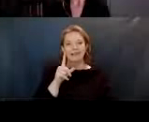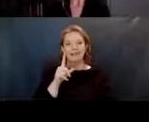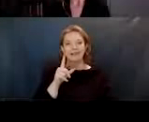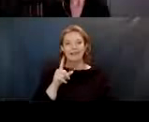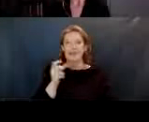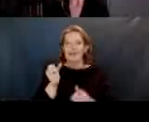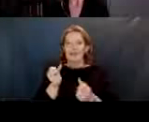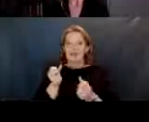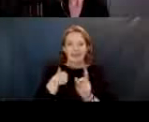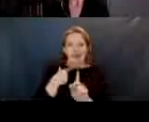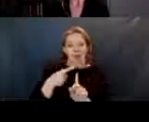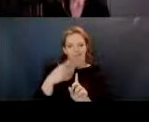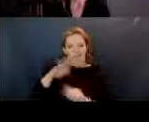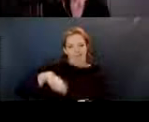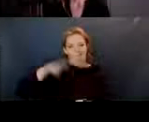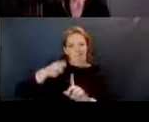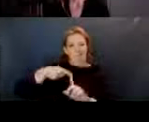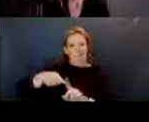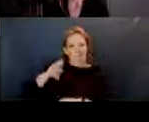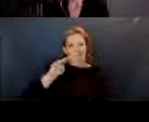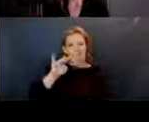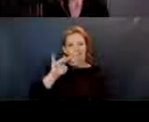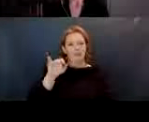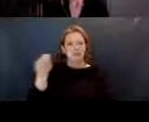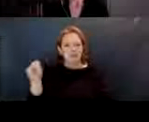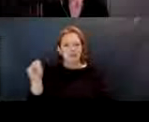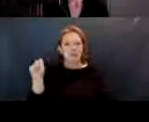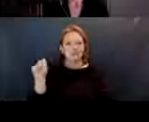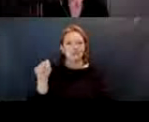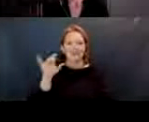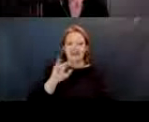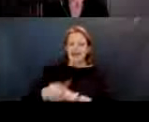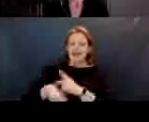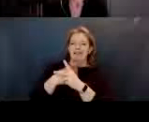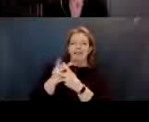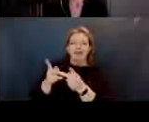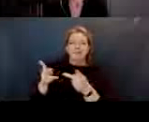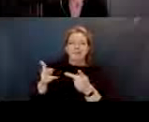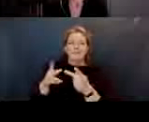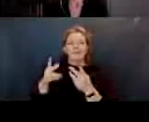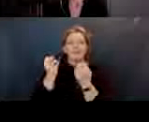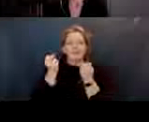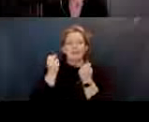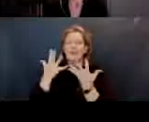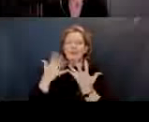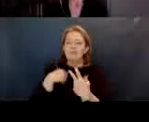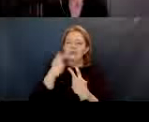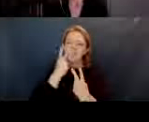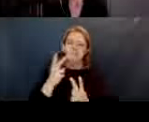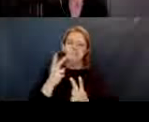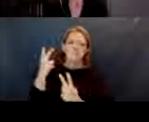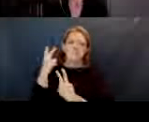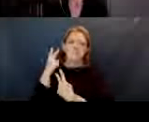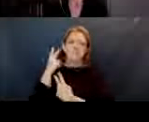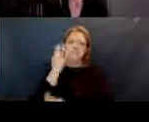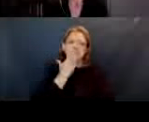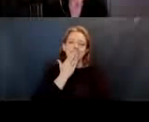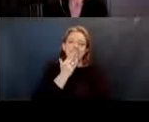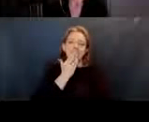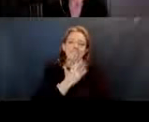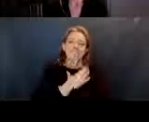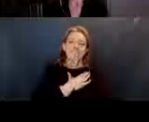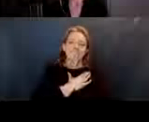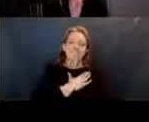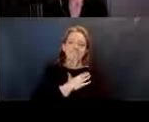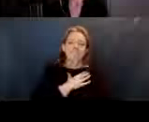from Mississippi, and about being from a place like this, but I think up top of that list